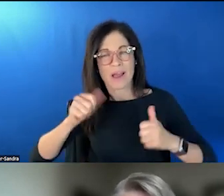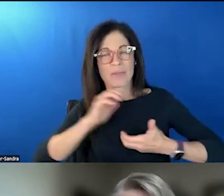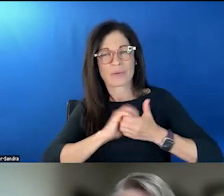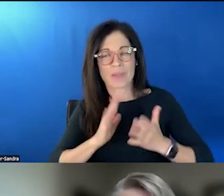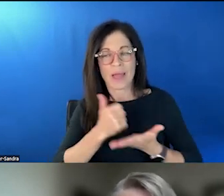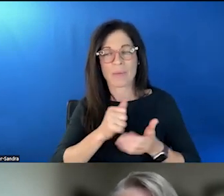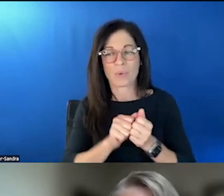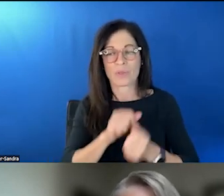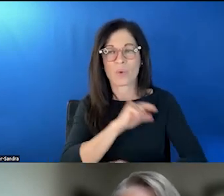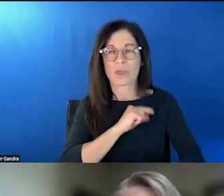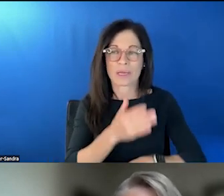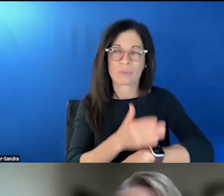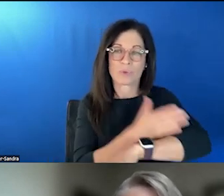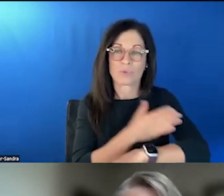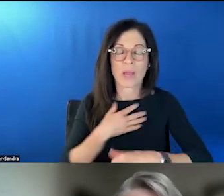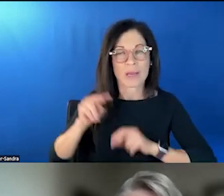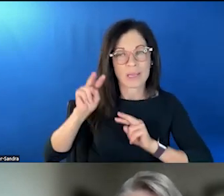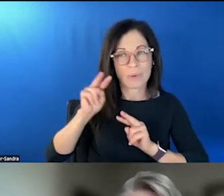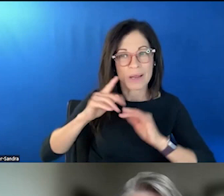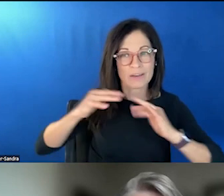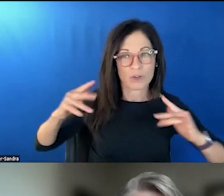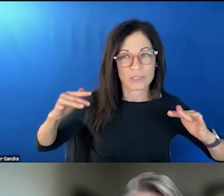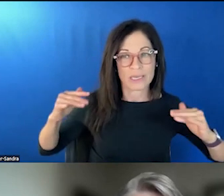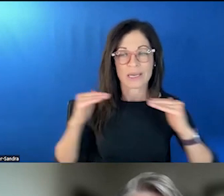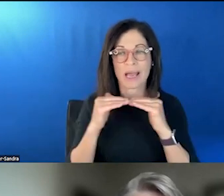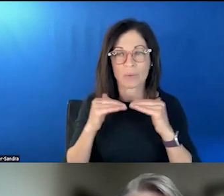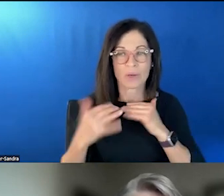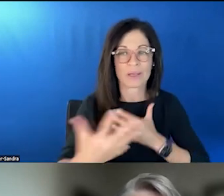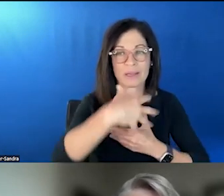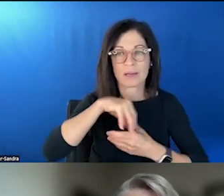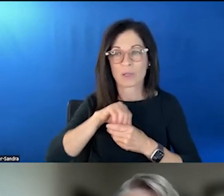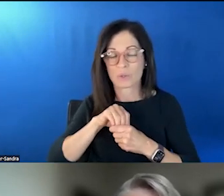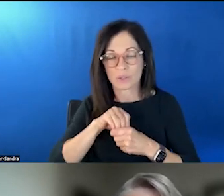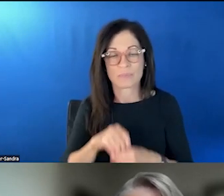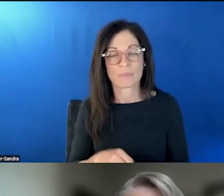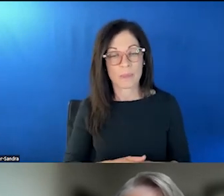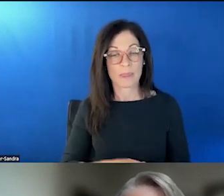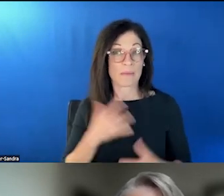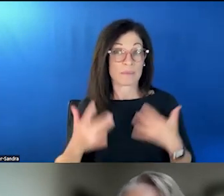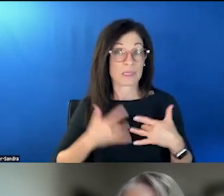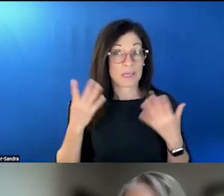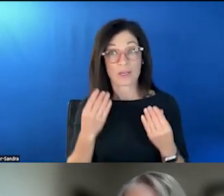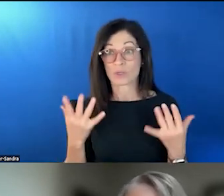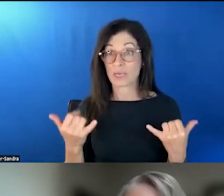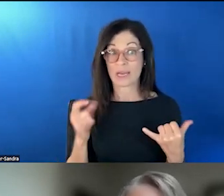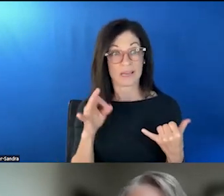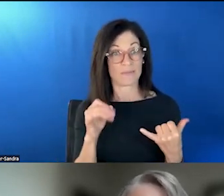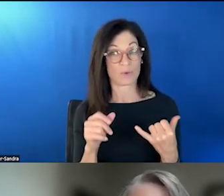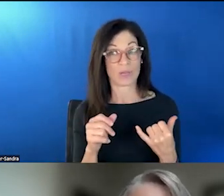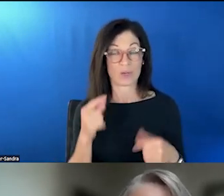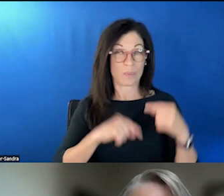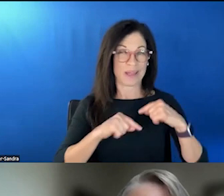IMPROVEMENT AND KEEP AN EYE ON EQUITY AND INCLUSION.